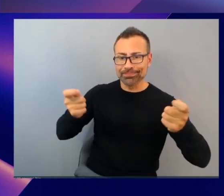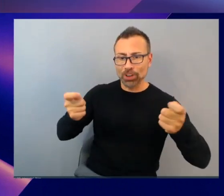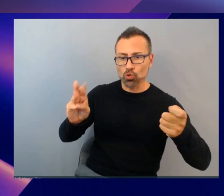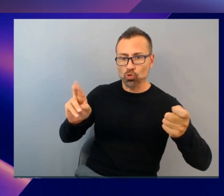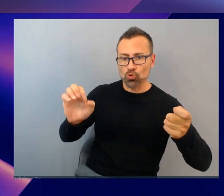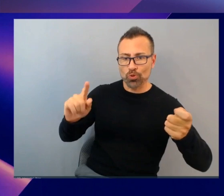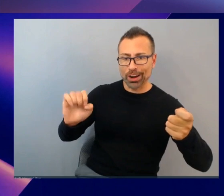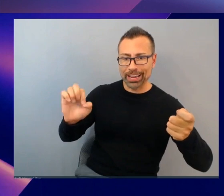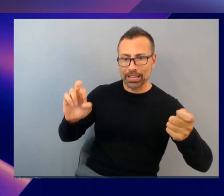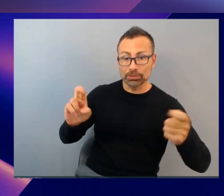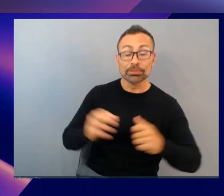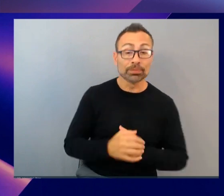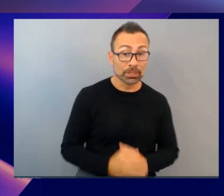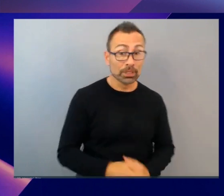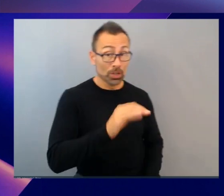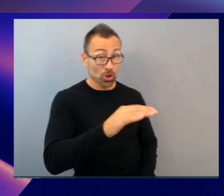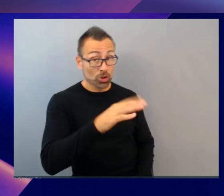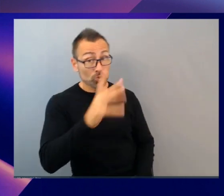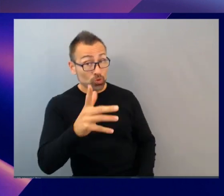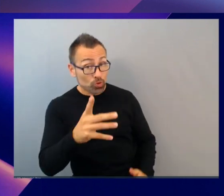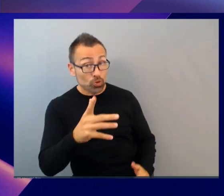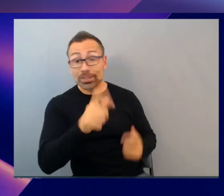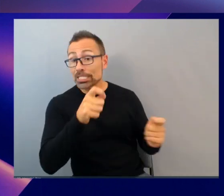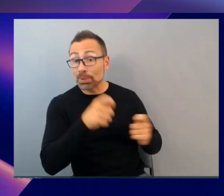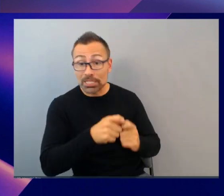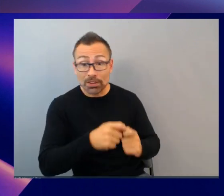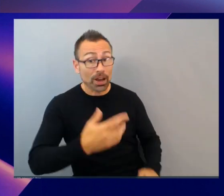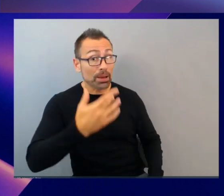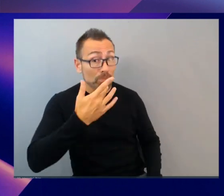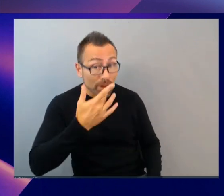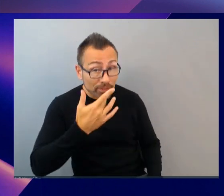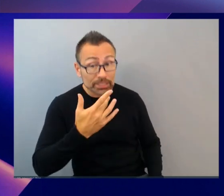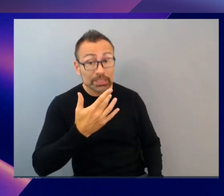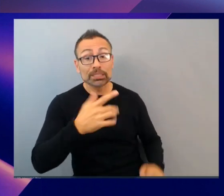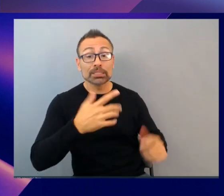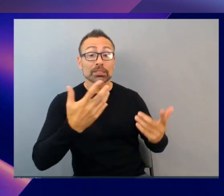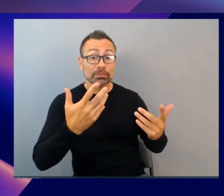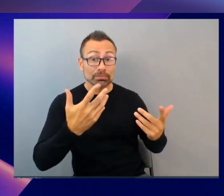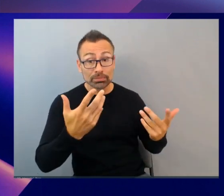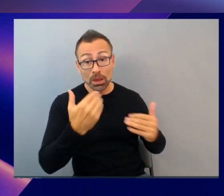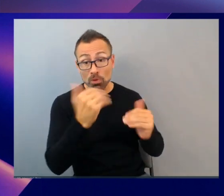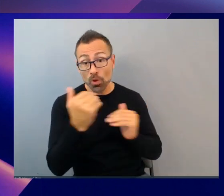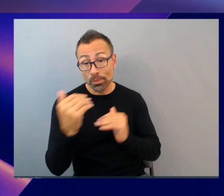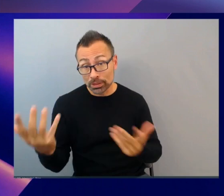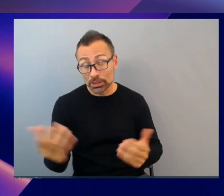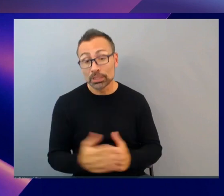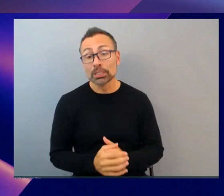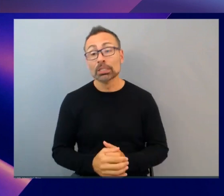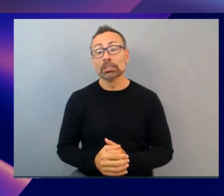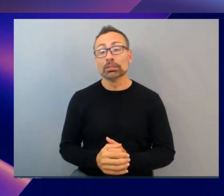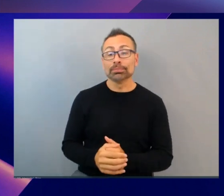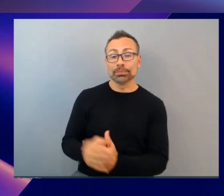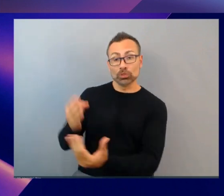You can specify prefixes and permissions based on these prefixes. So, the bucket policy is a JSON statement